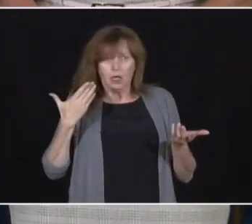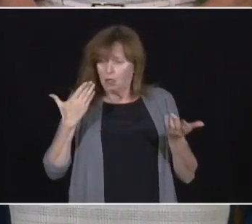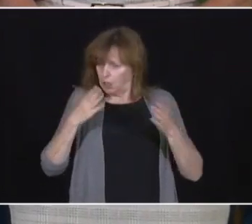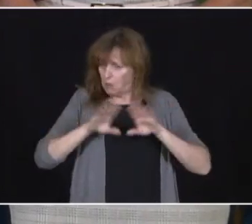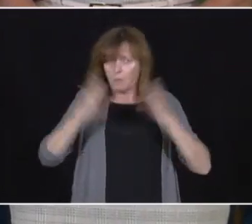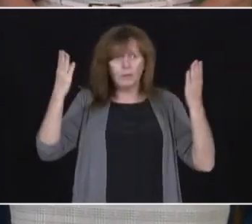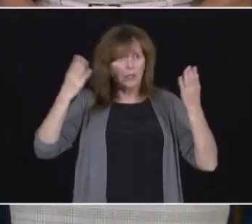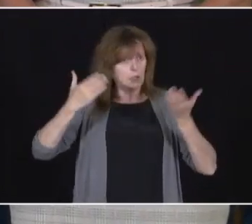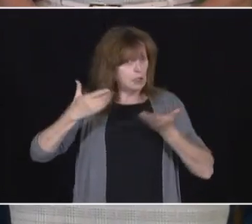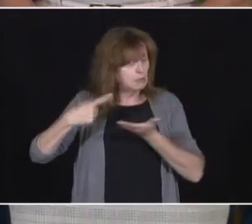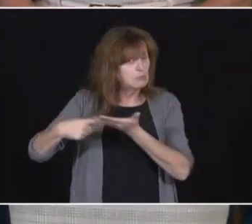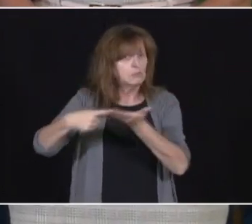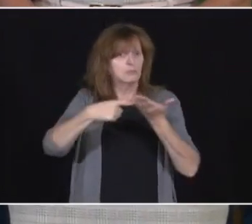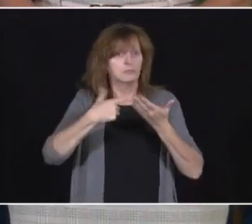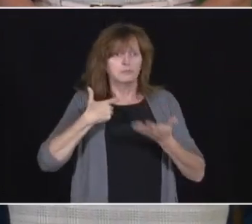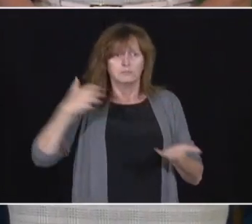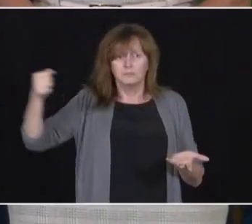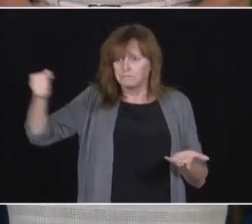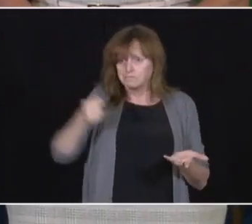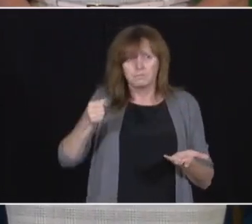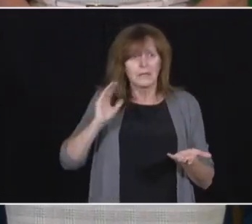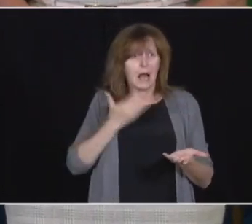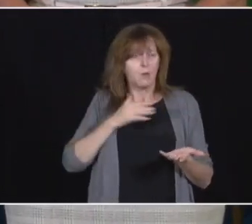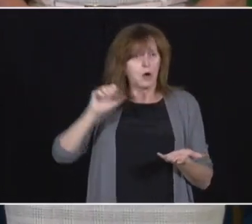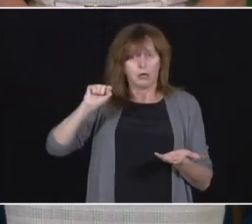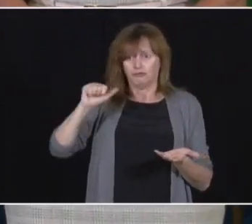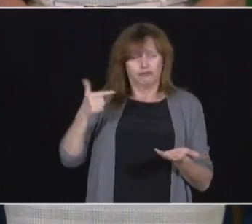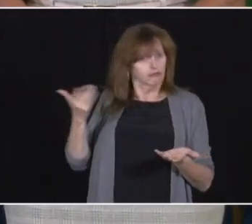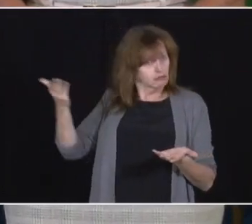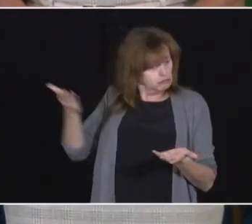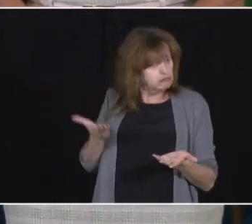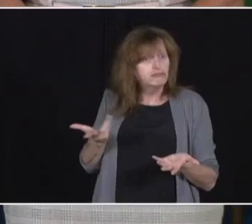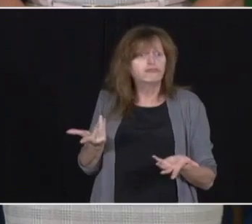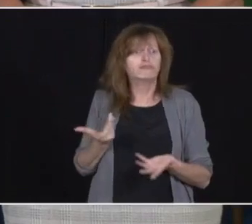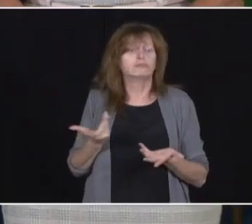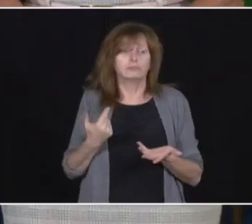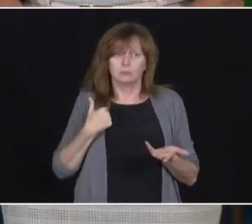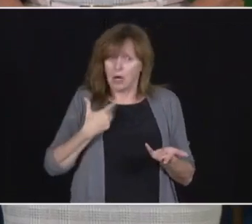And you have our solicitor General there as well. And I'm always open to conversations.